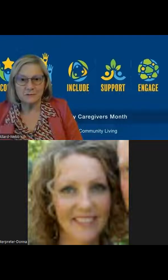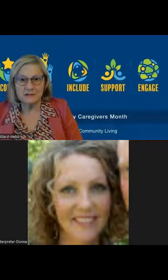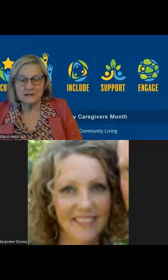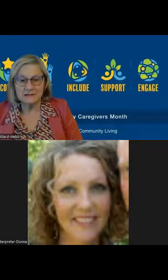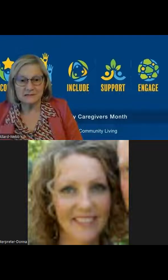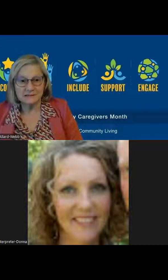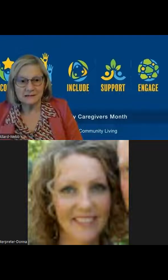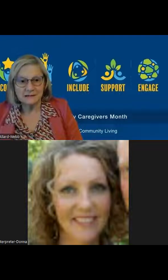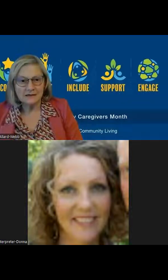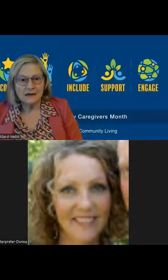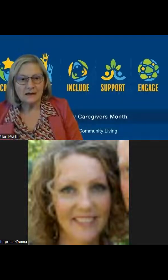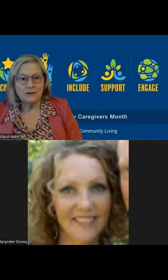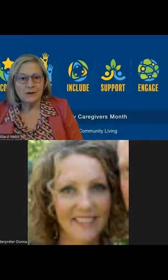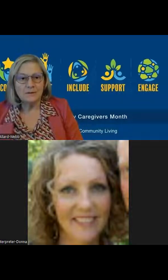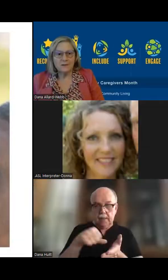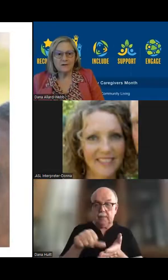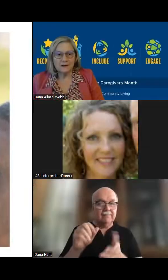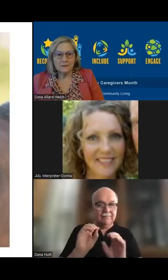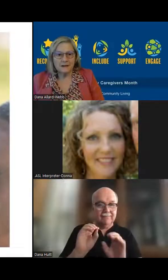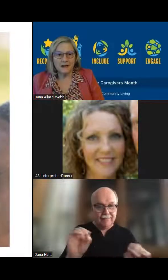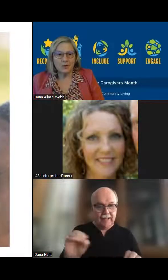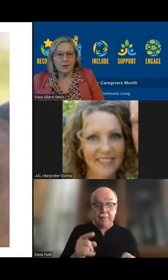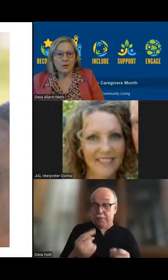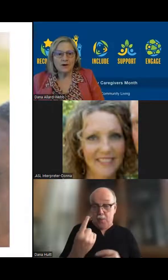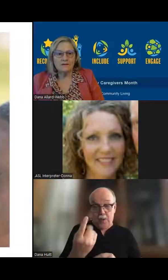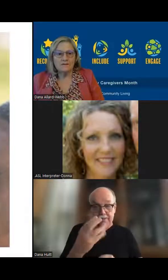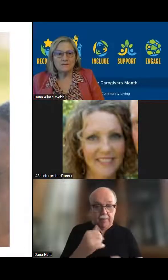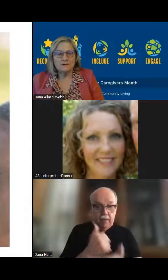I guess, if you will. Next slide, please.